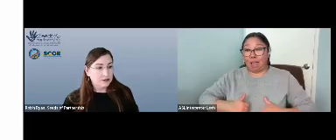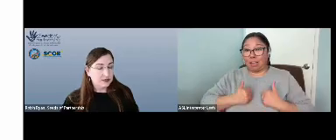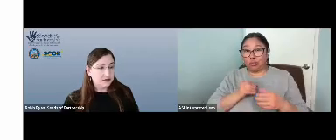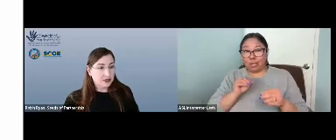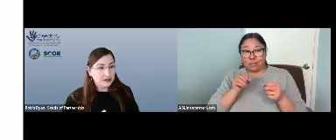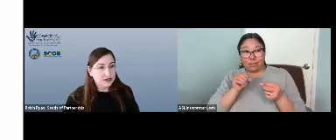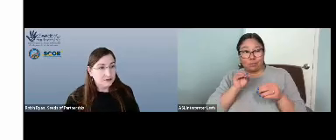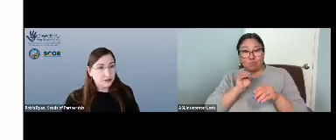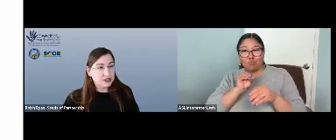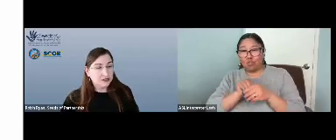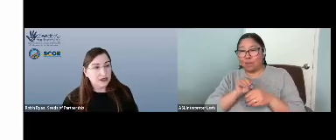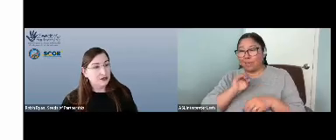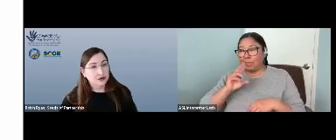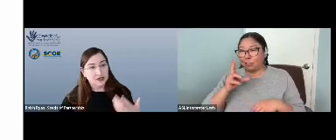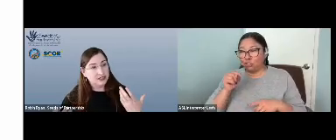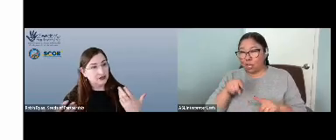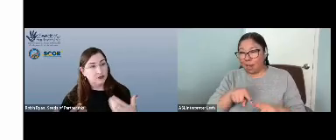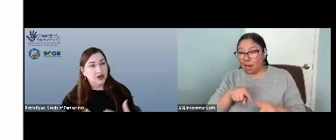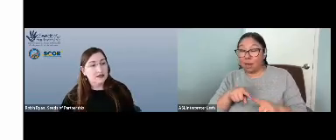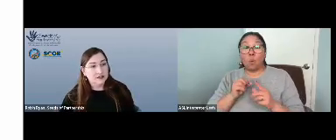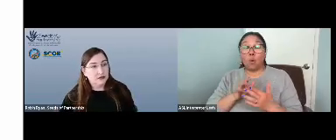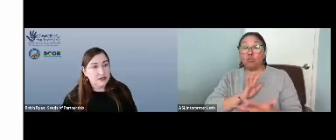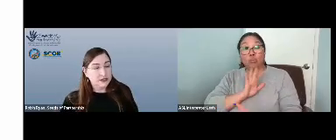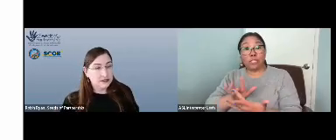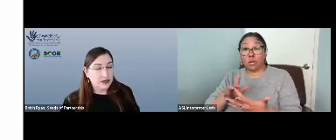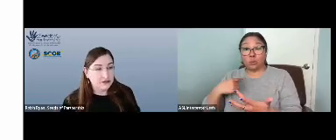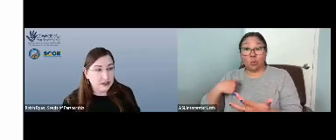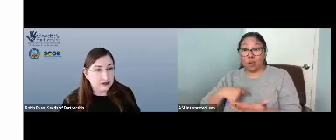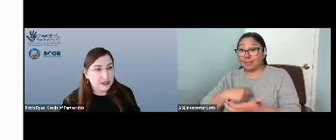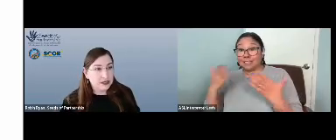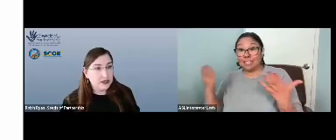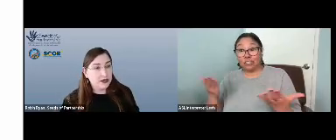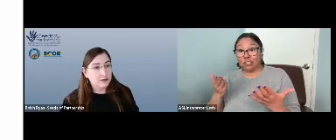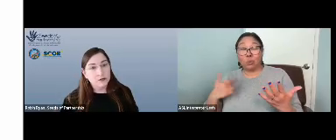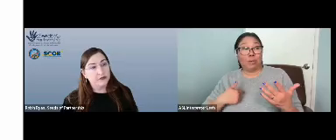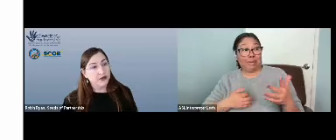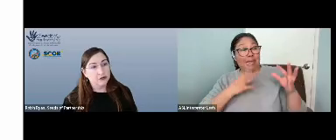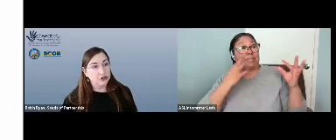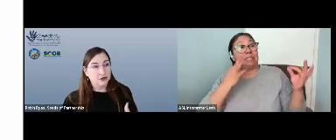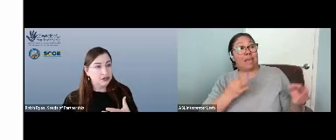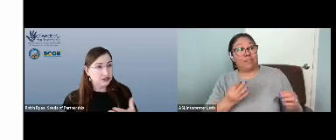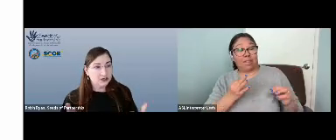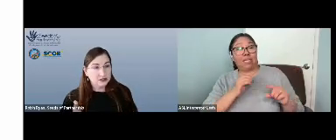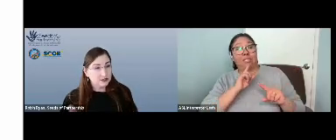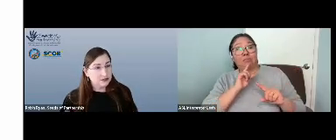um the contact information here or reach out to us and we can definitely um funnel your question